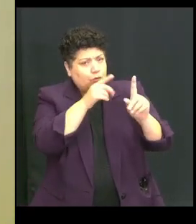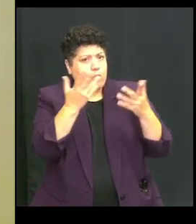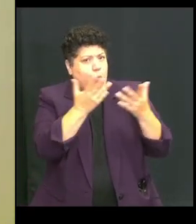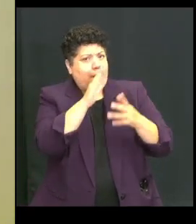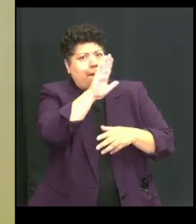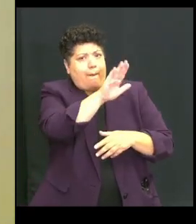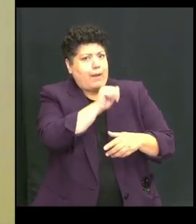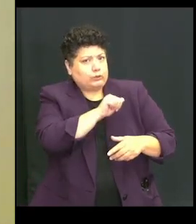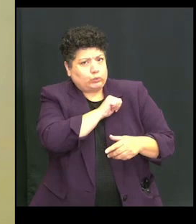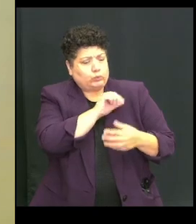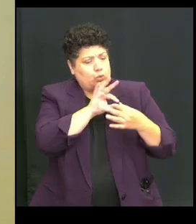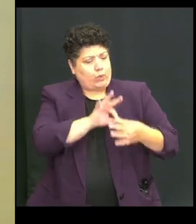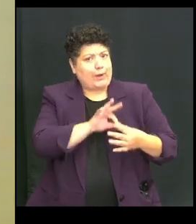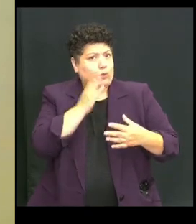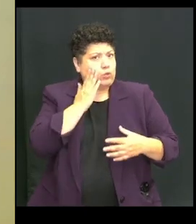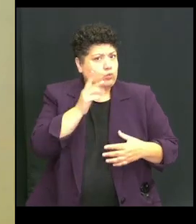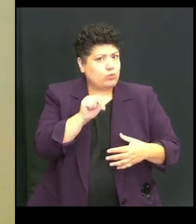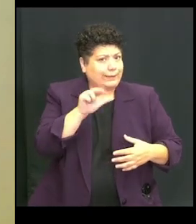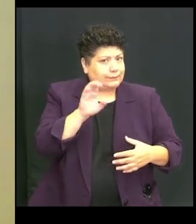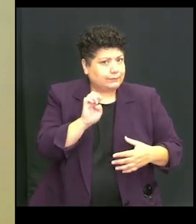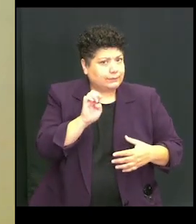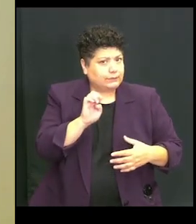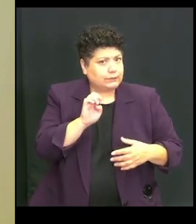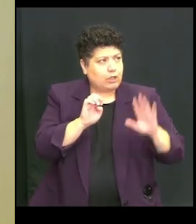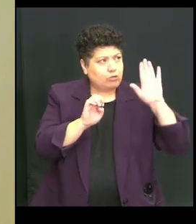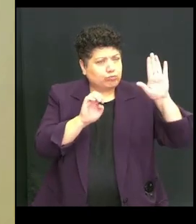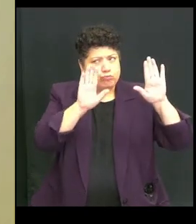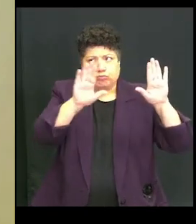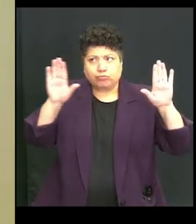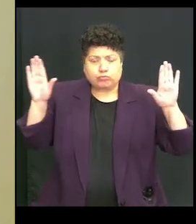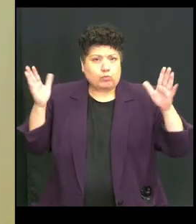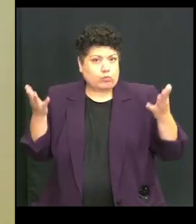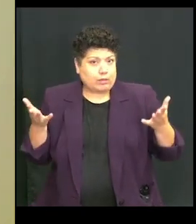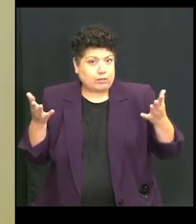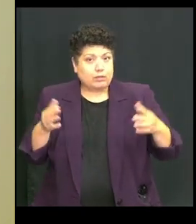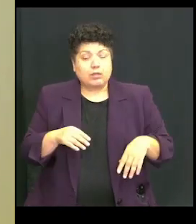And I think that that story's impossible to tell without acknowledging